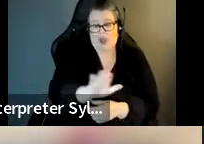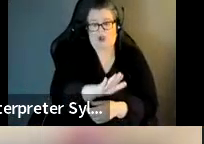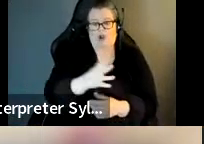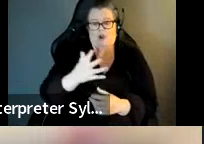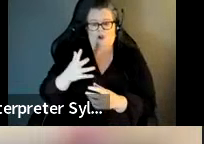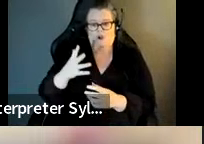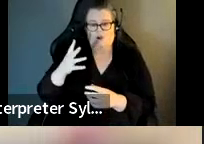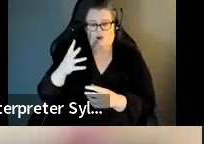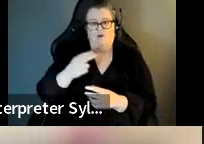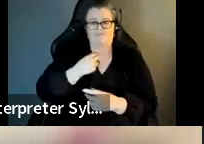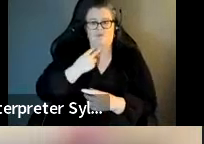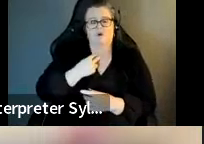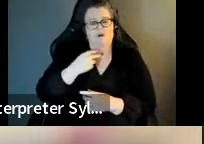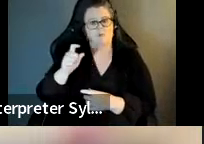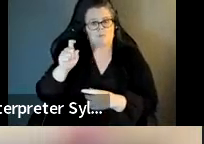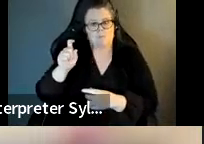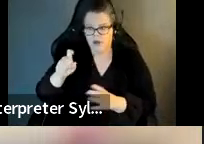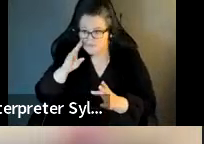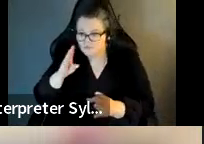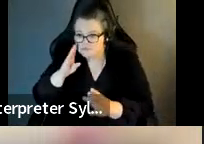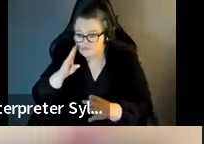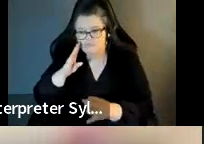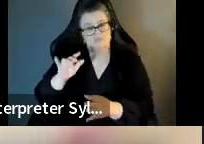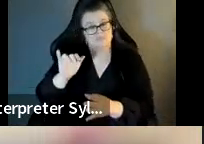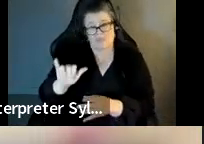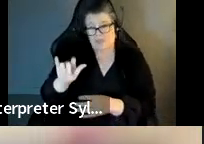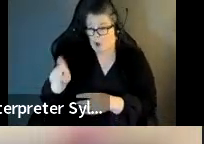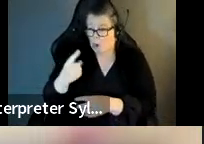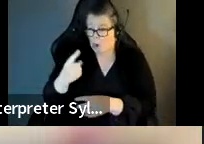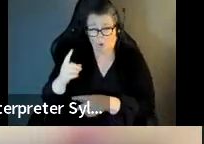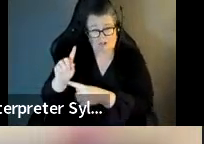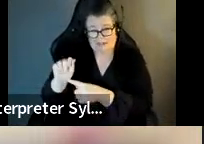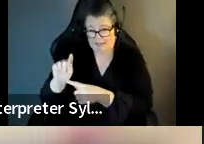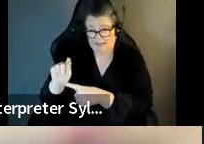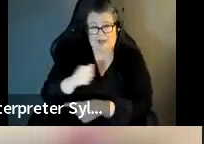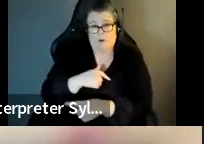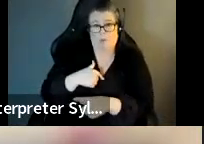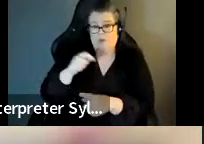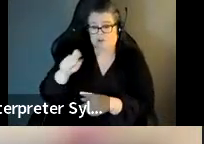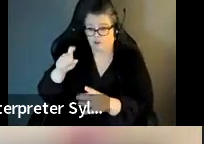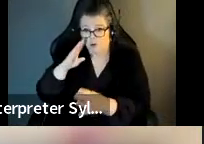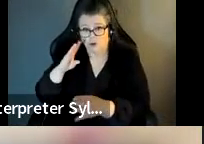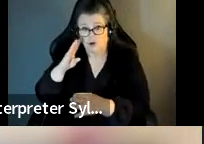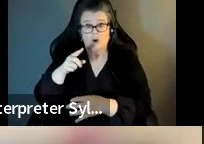data that we need to understand whether the current 17 to 19-inch height requirement needs to be modified.